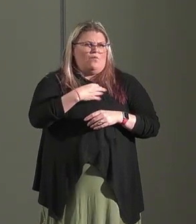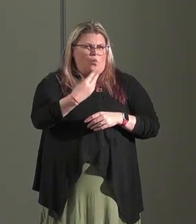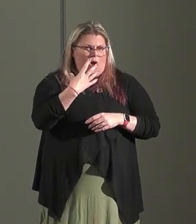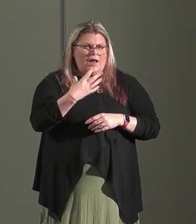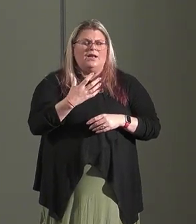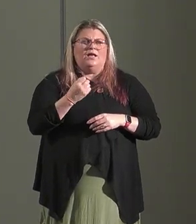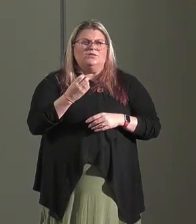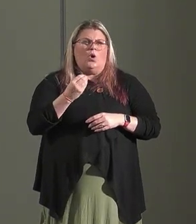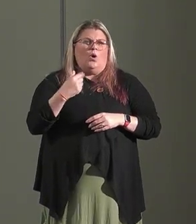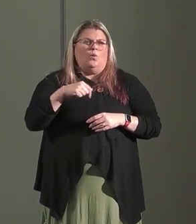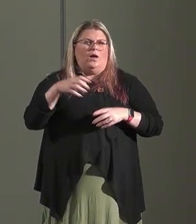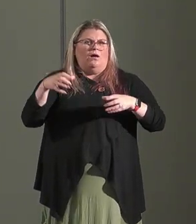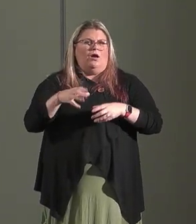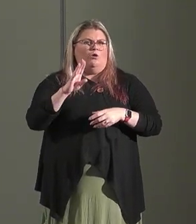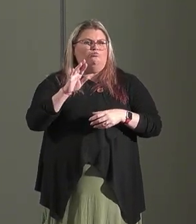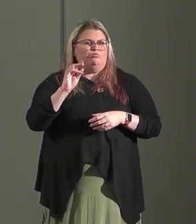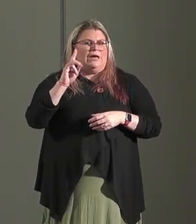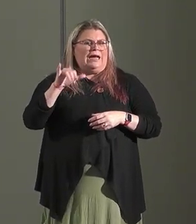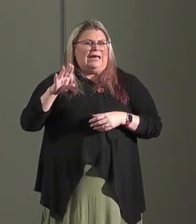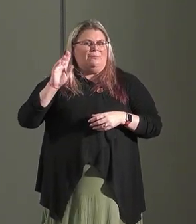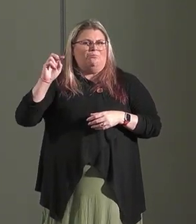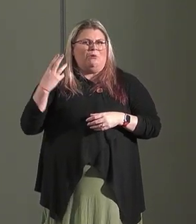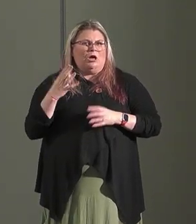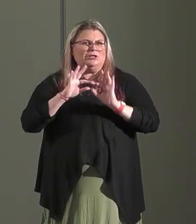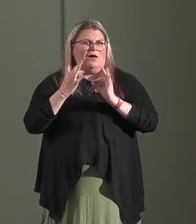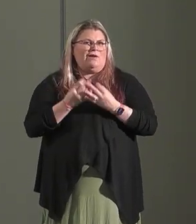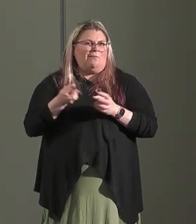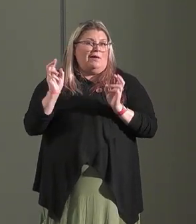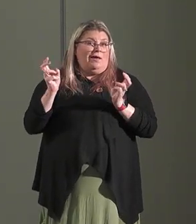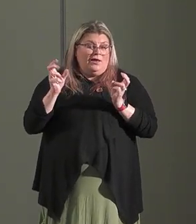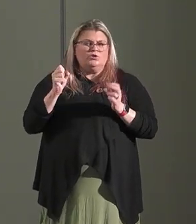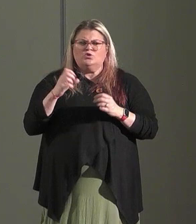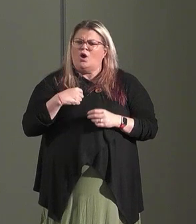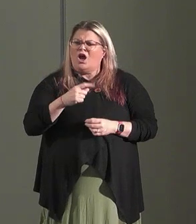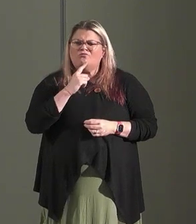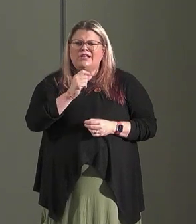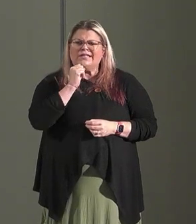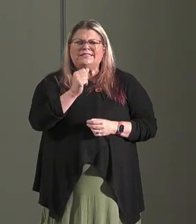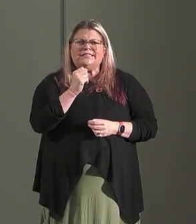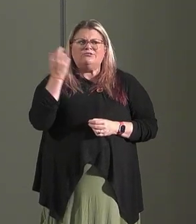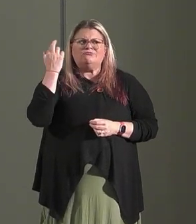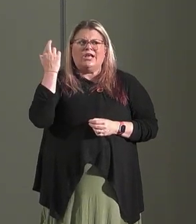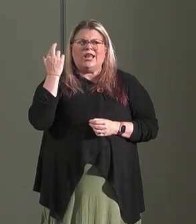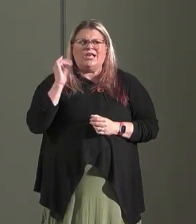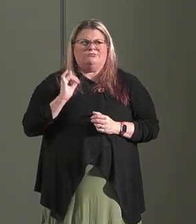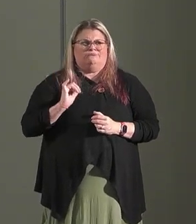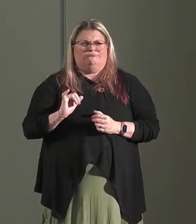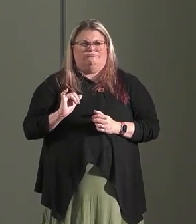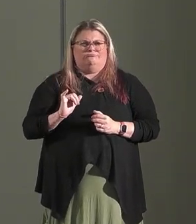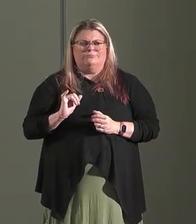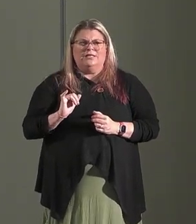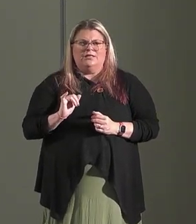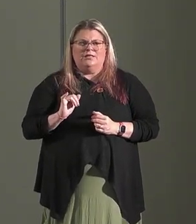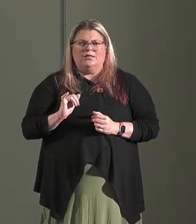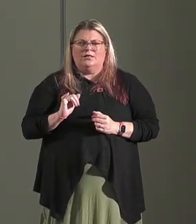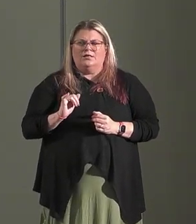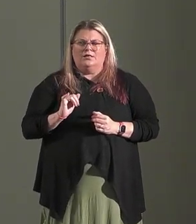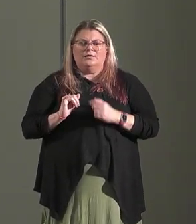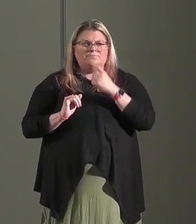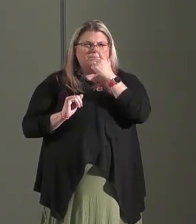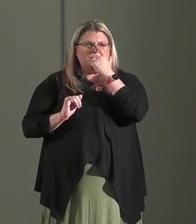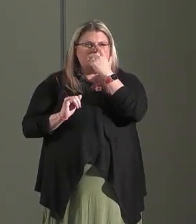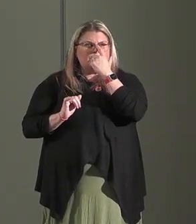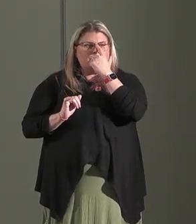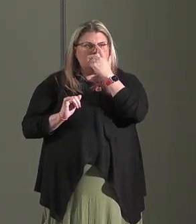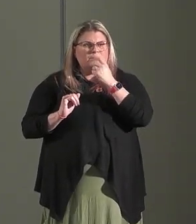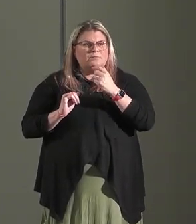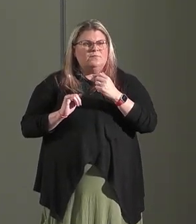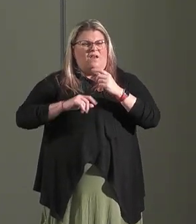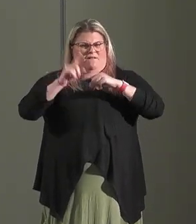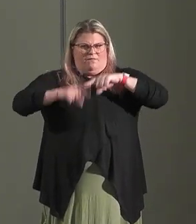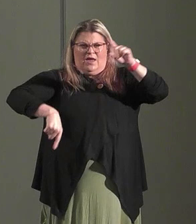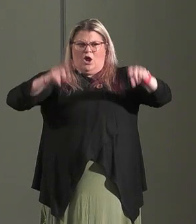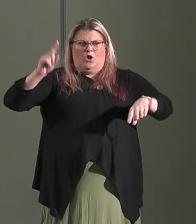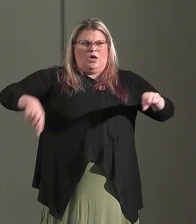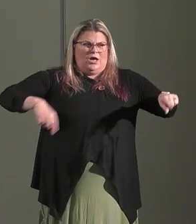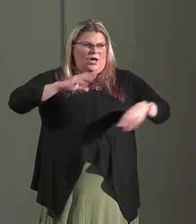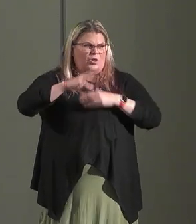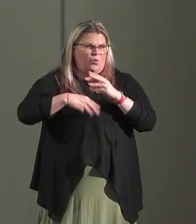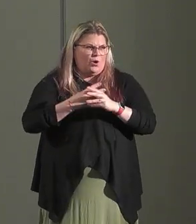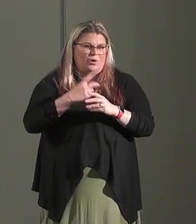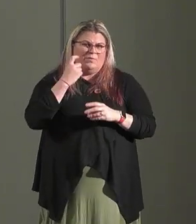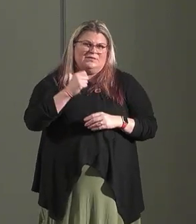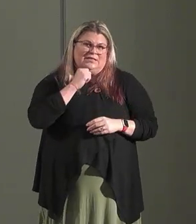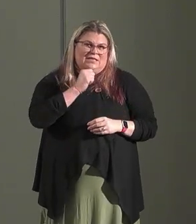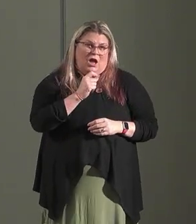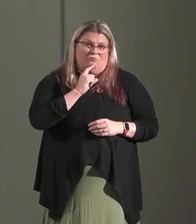family. I didn't realize how -- how varied the world was. It was not around me until I got out